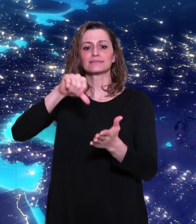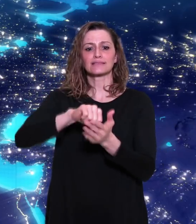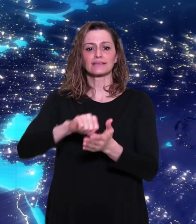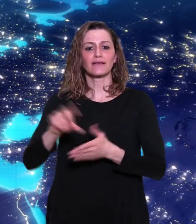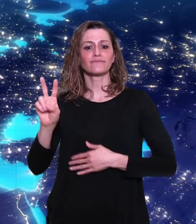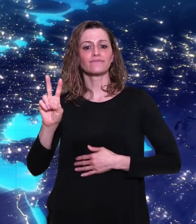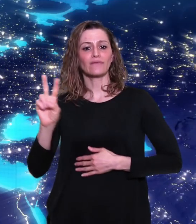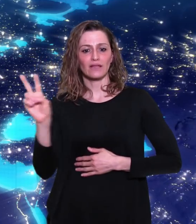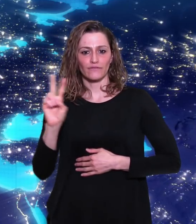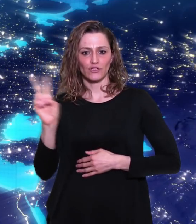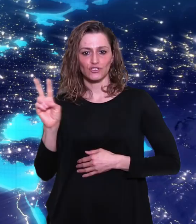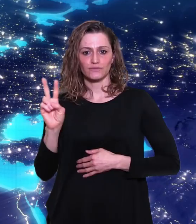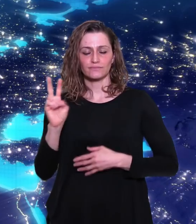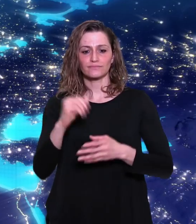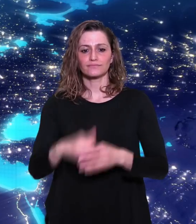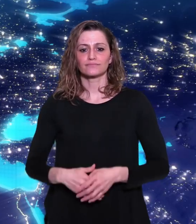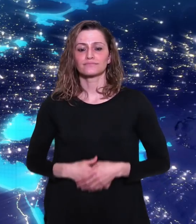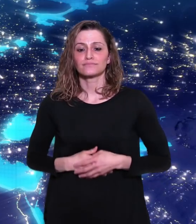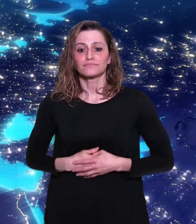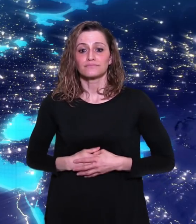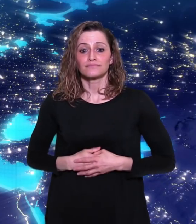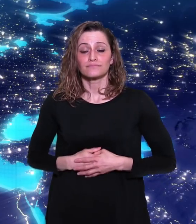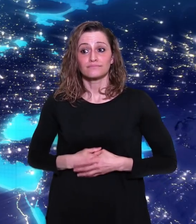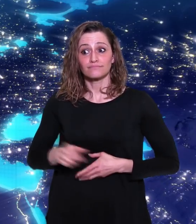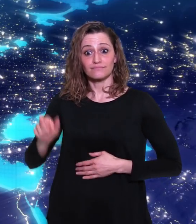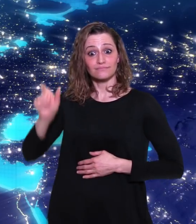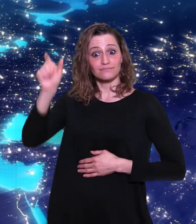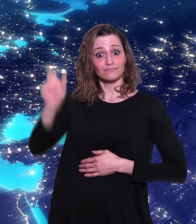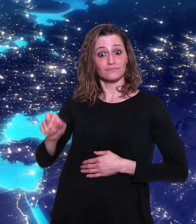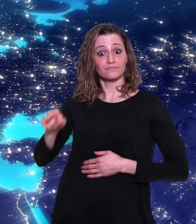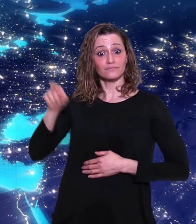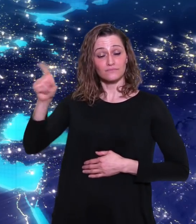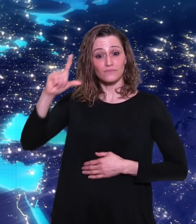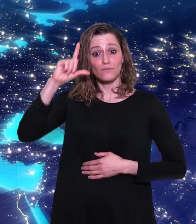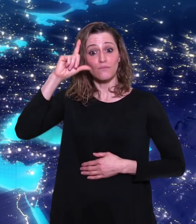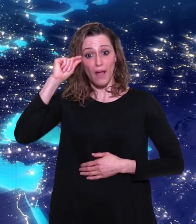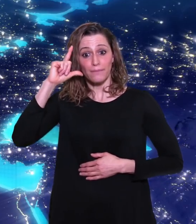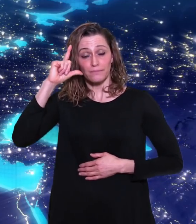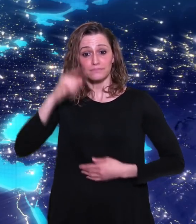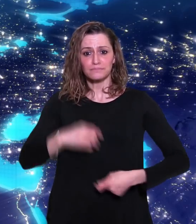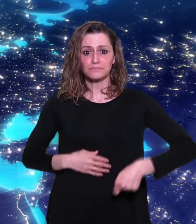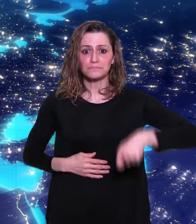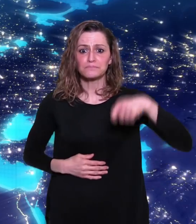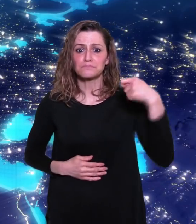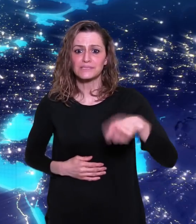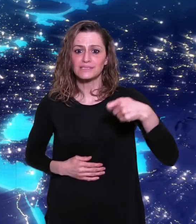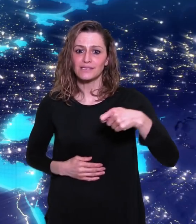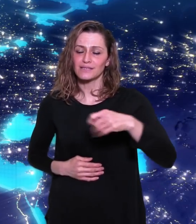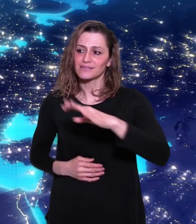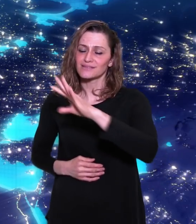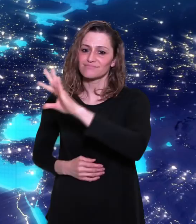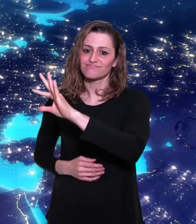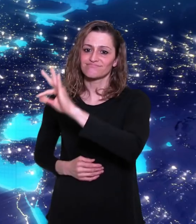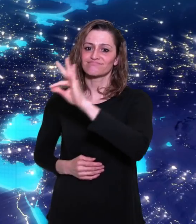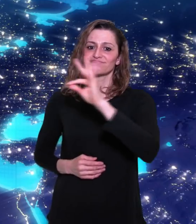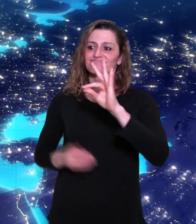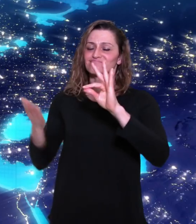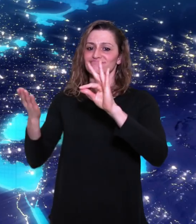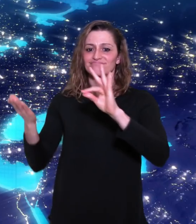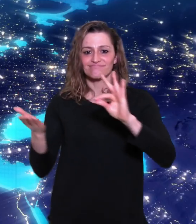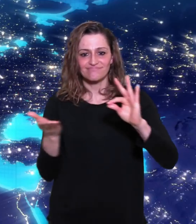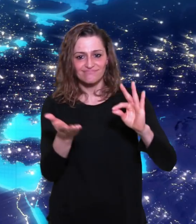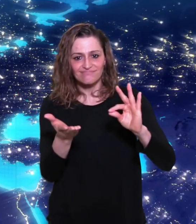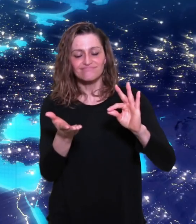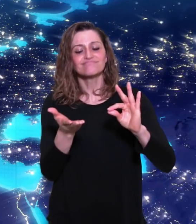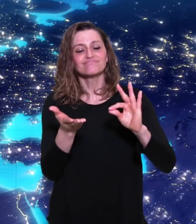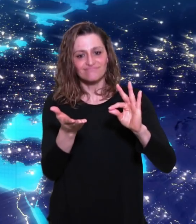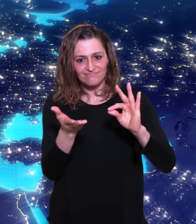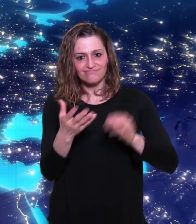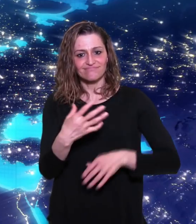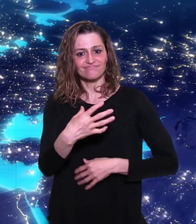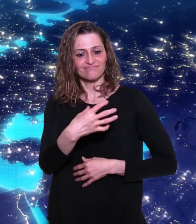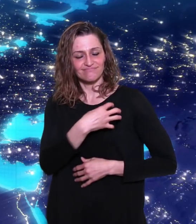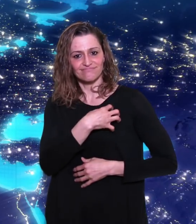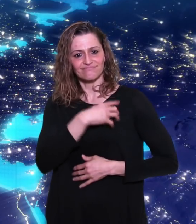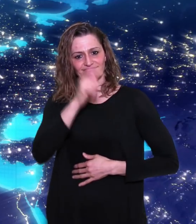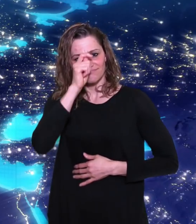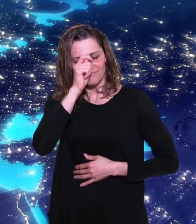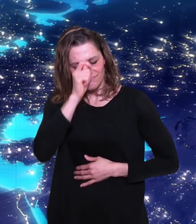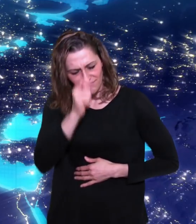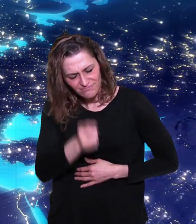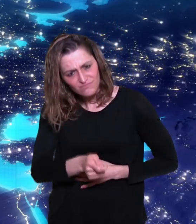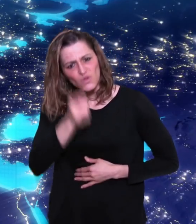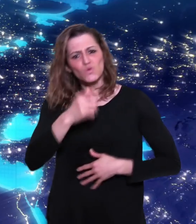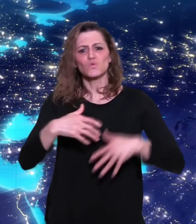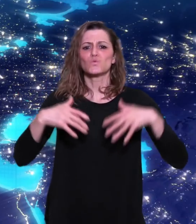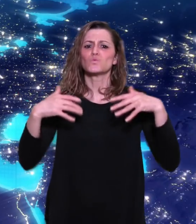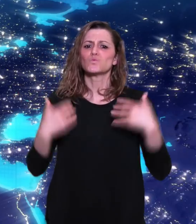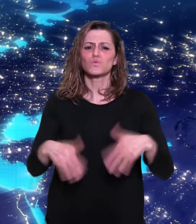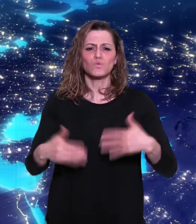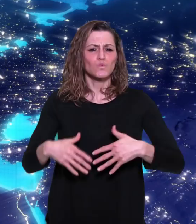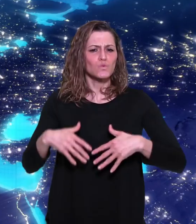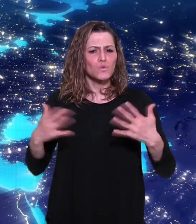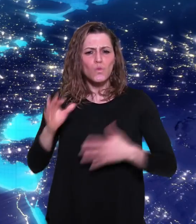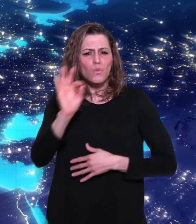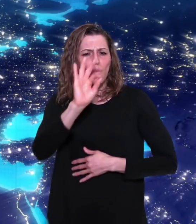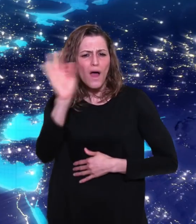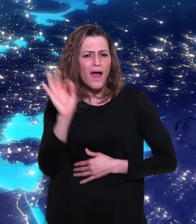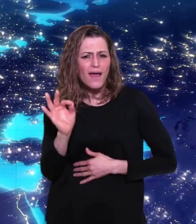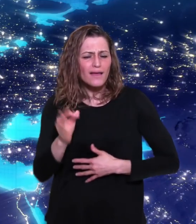Vancouver in Canada. Braam before from South Africa.